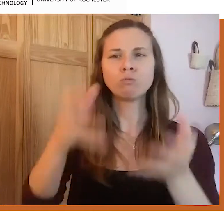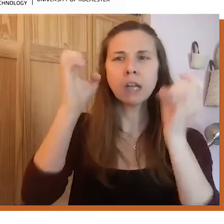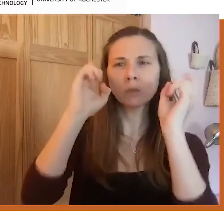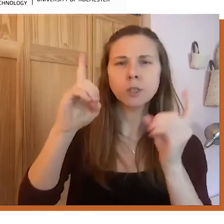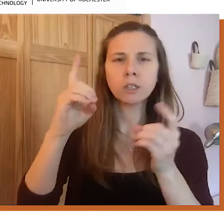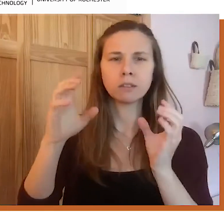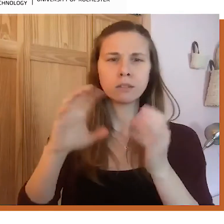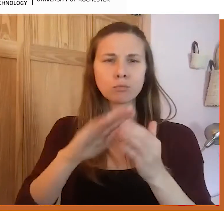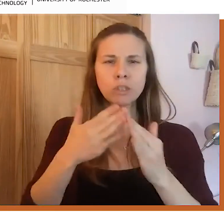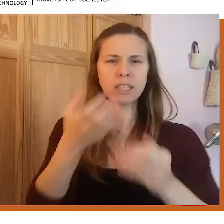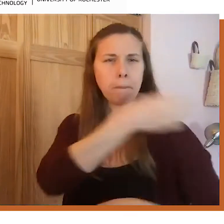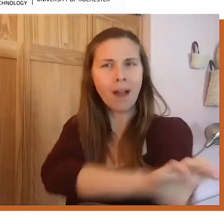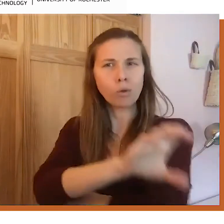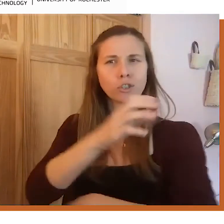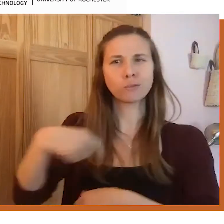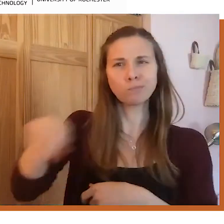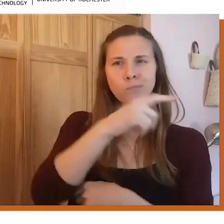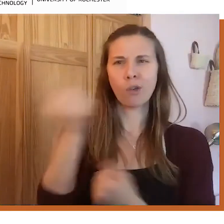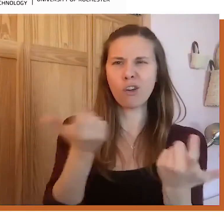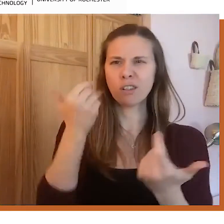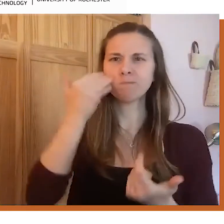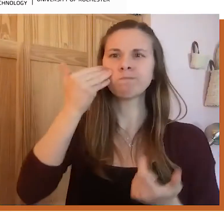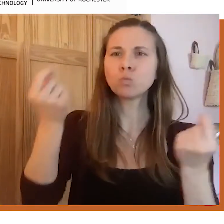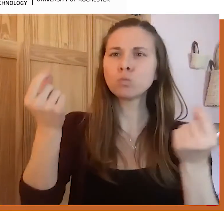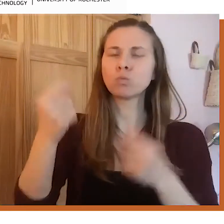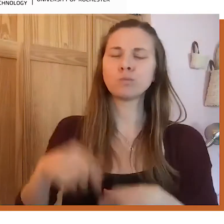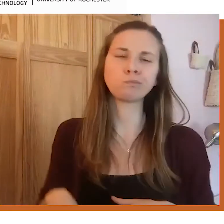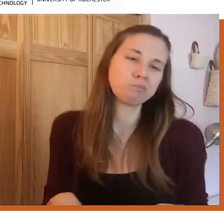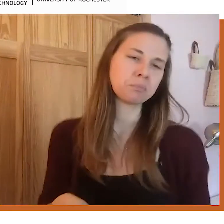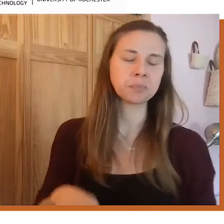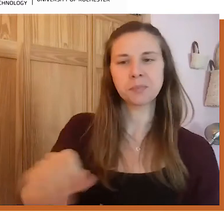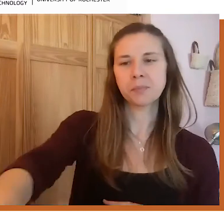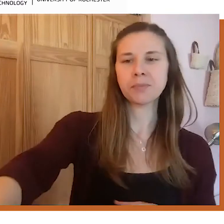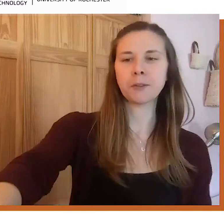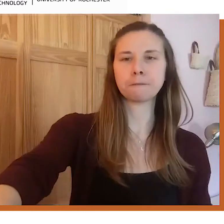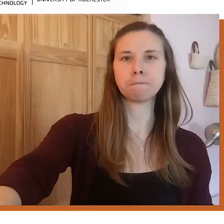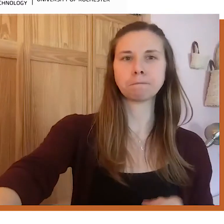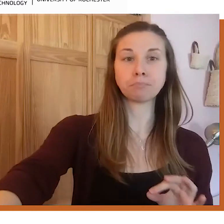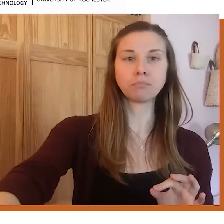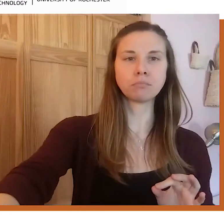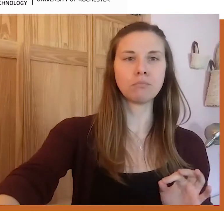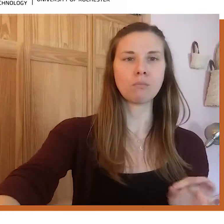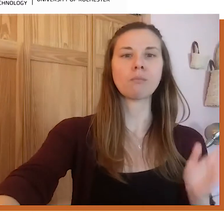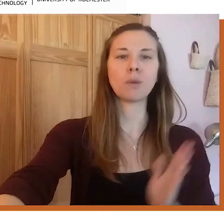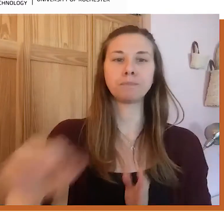on education, community empowerment, making sure that people, you know, knew how to take care of themselves,